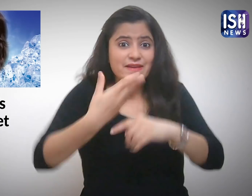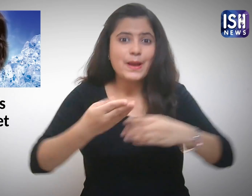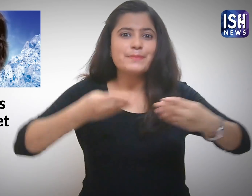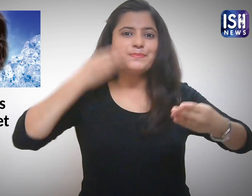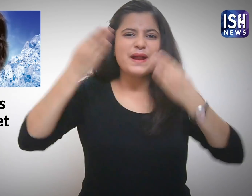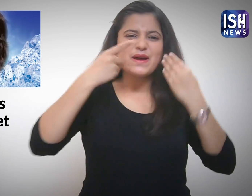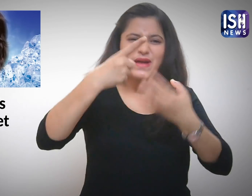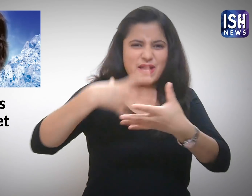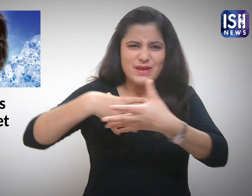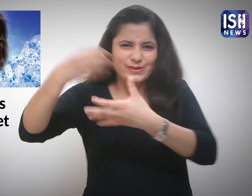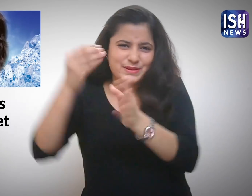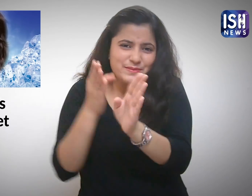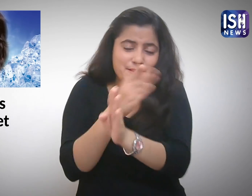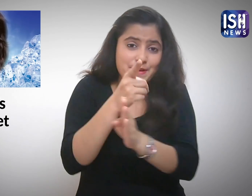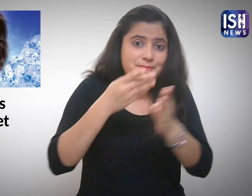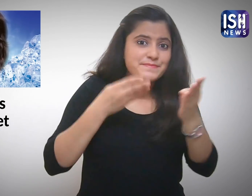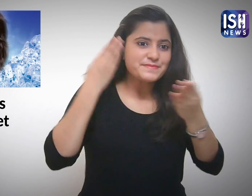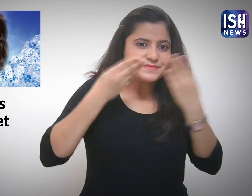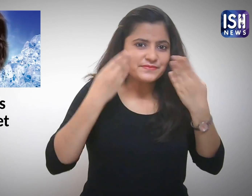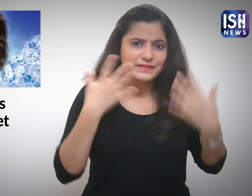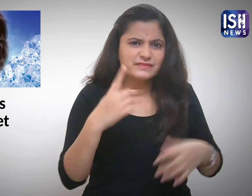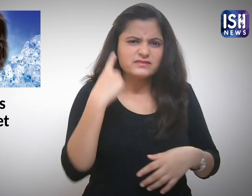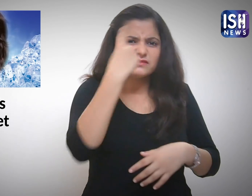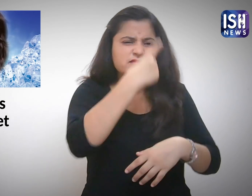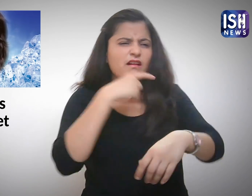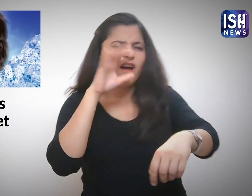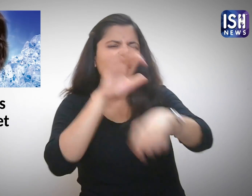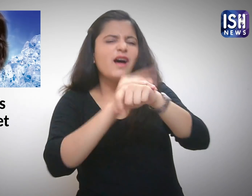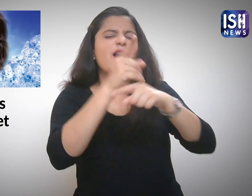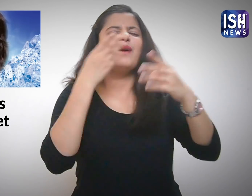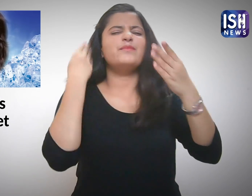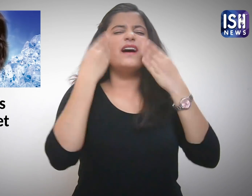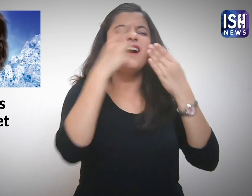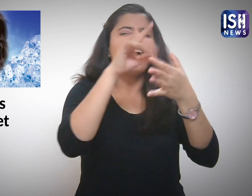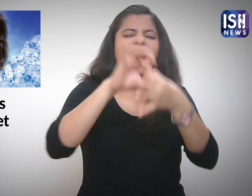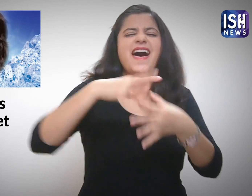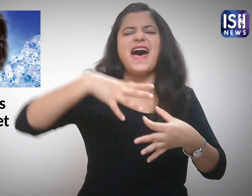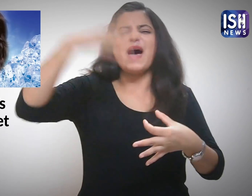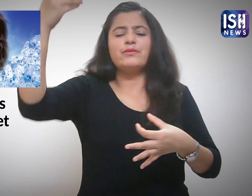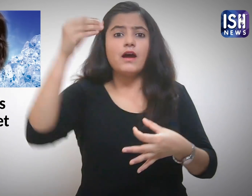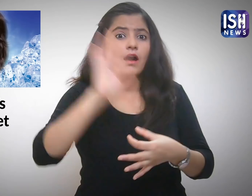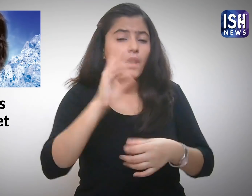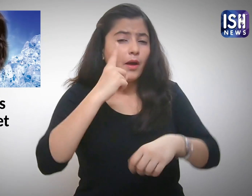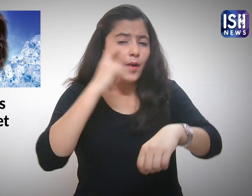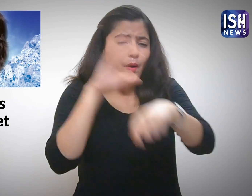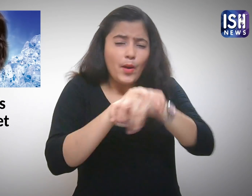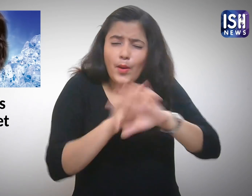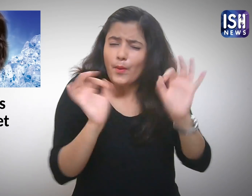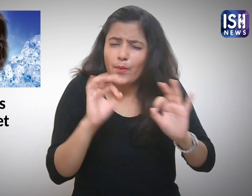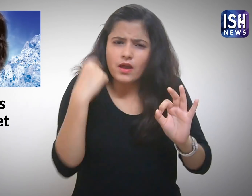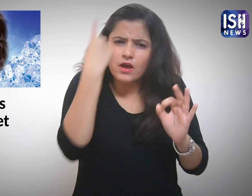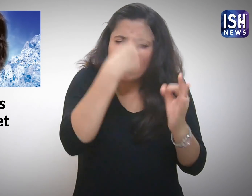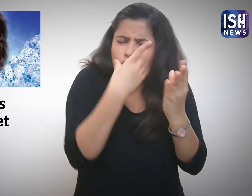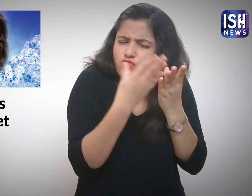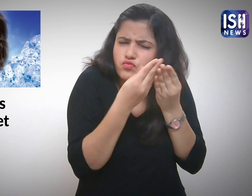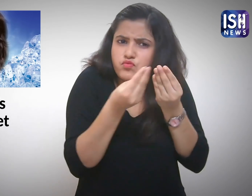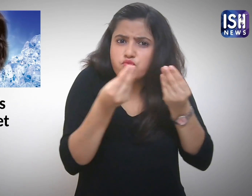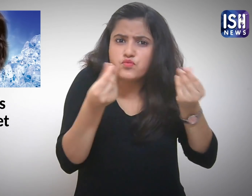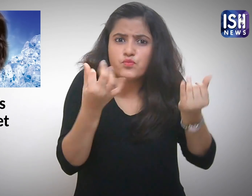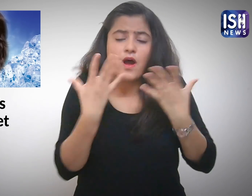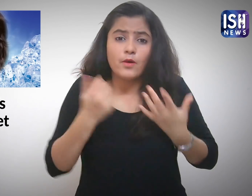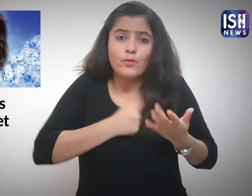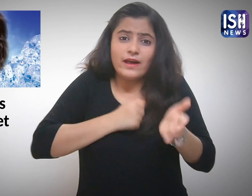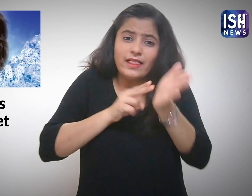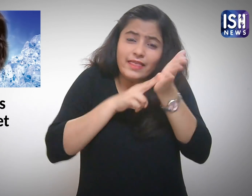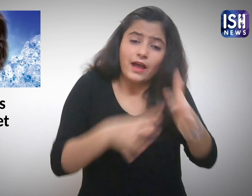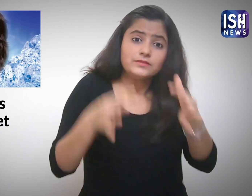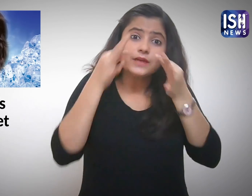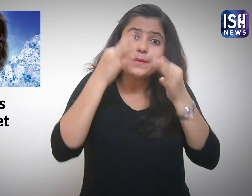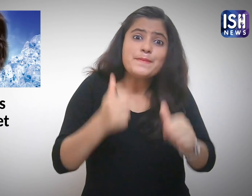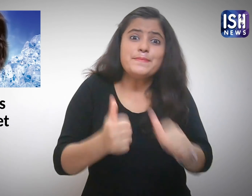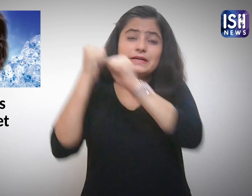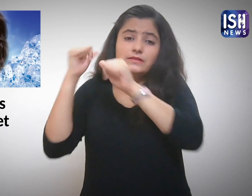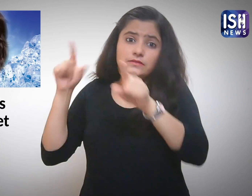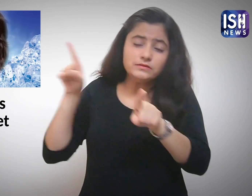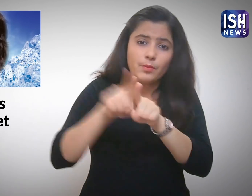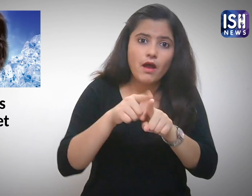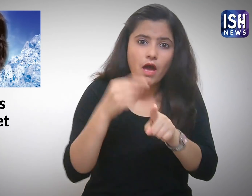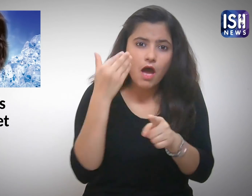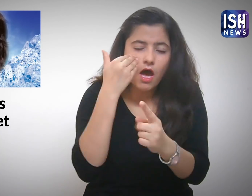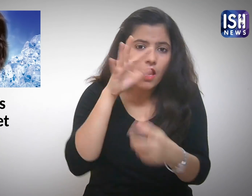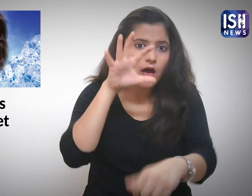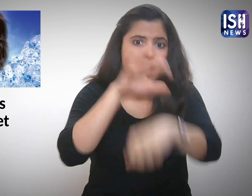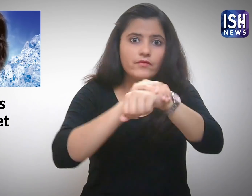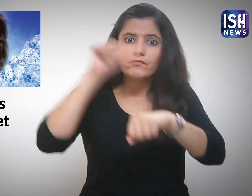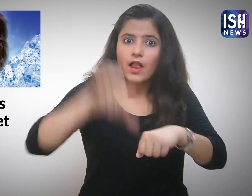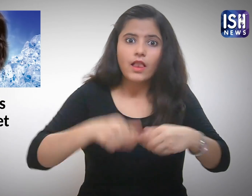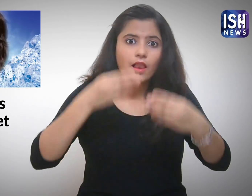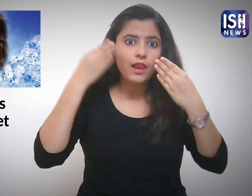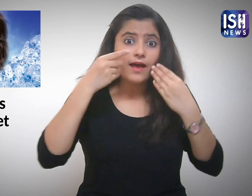This will ensure your makeup is flawless and looks just like your skin.